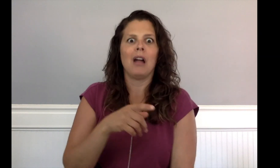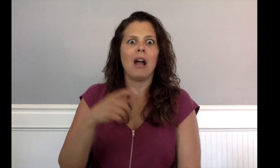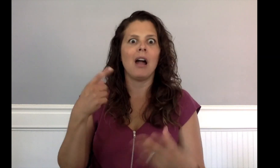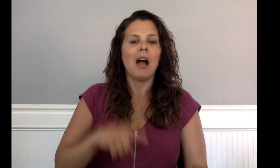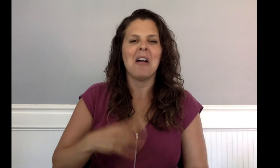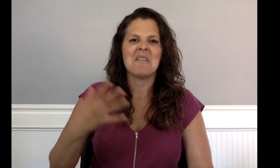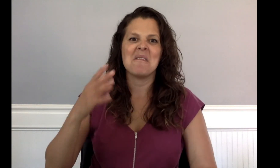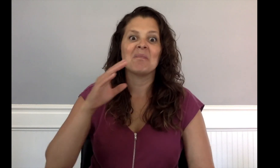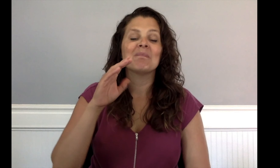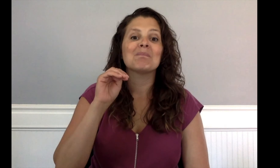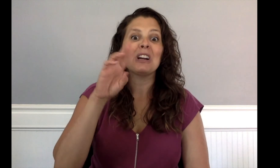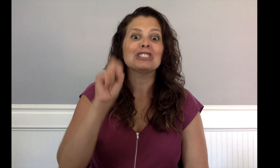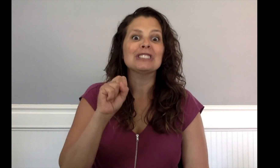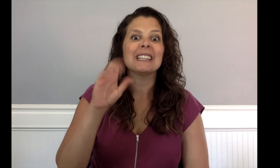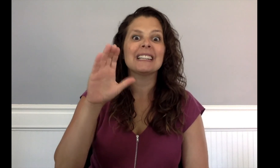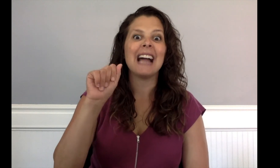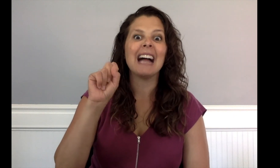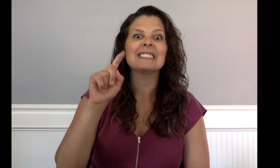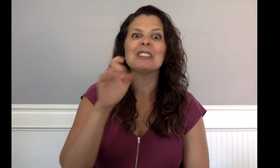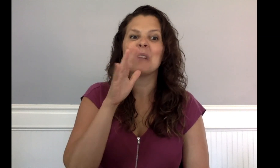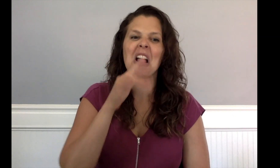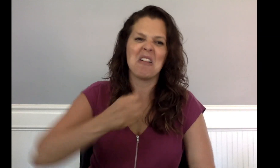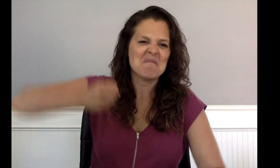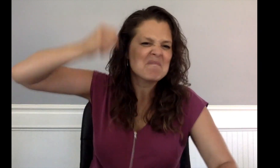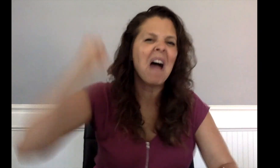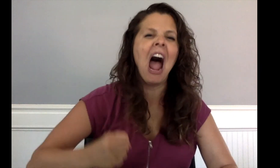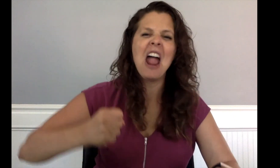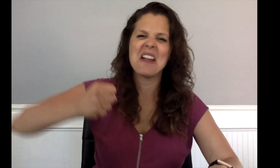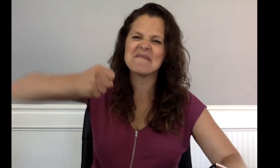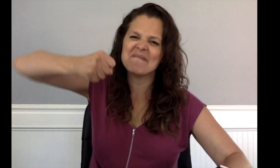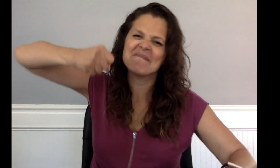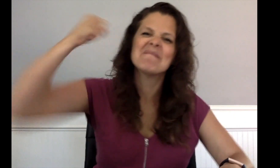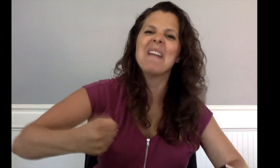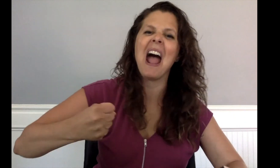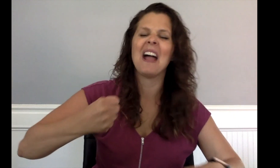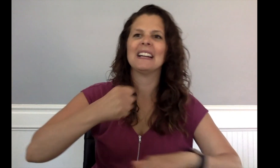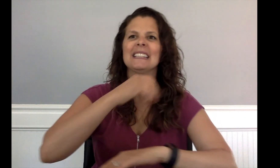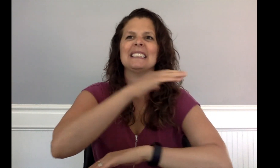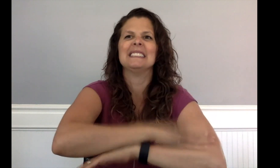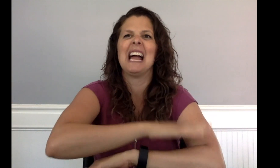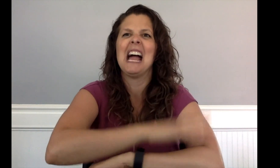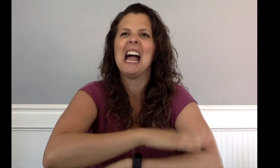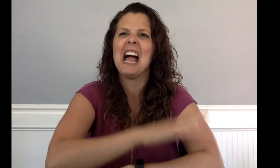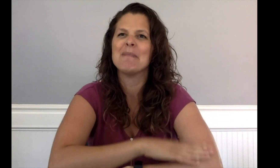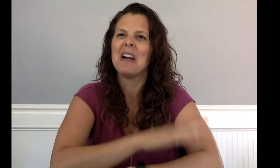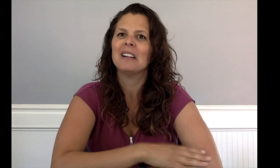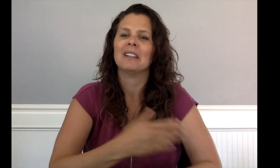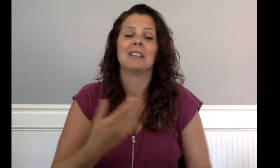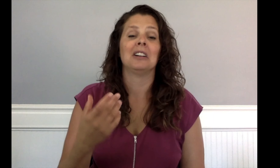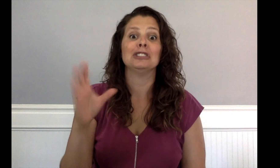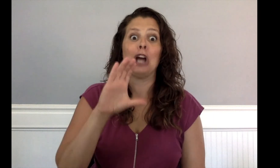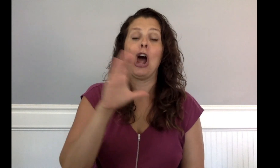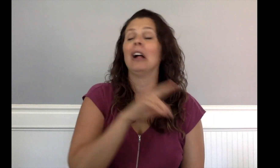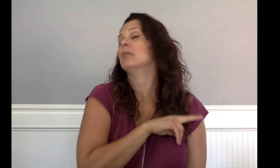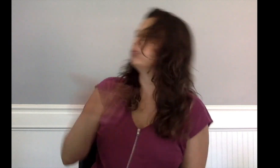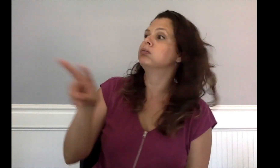Mrs. Castle banged the table to get Millie’s attention.